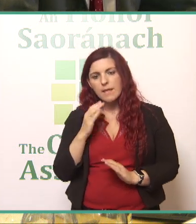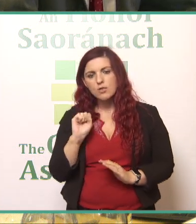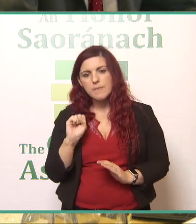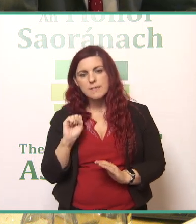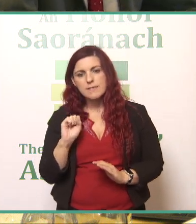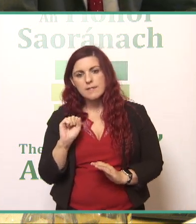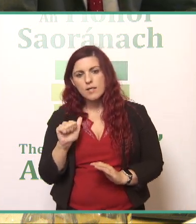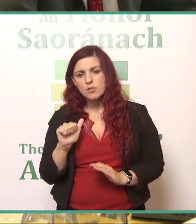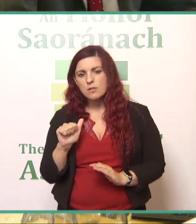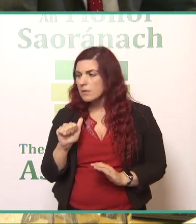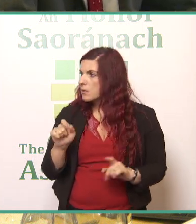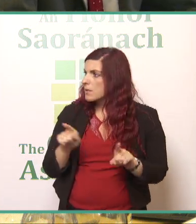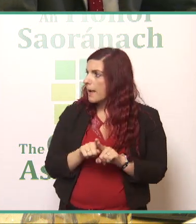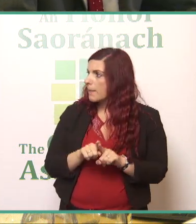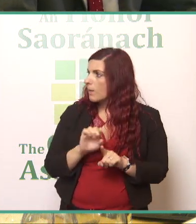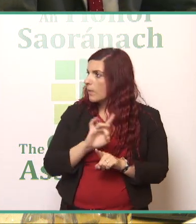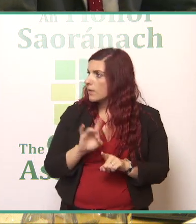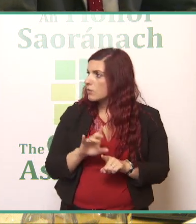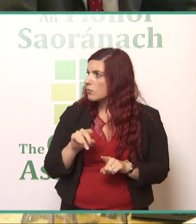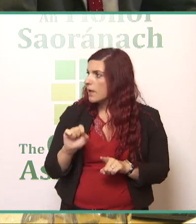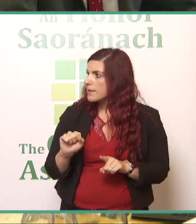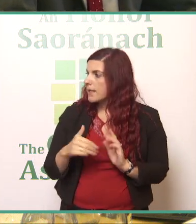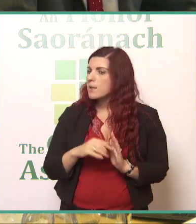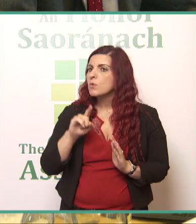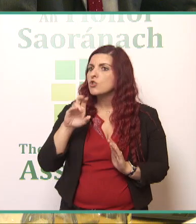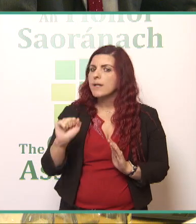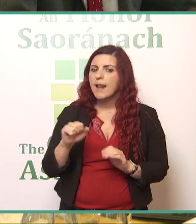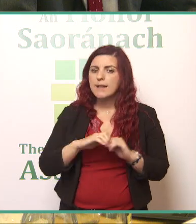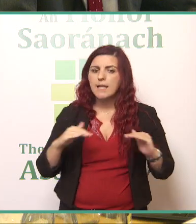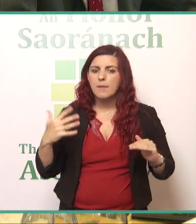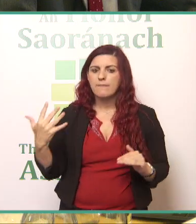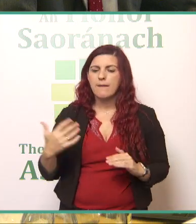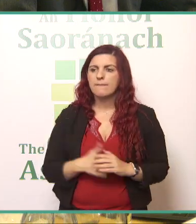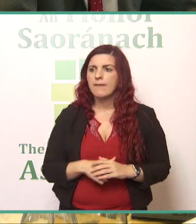um Chris was that the same Clinic okay and Sheila at table five and they were called James at 13.